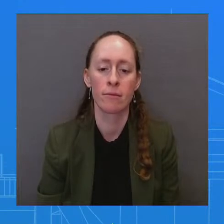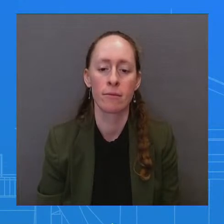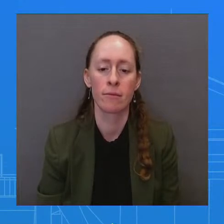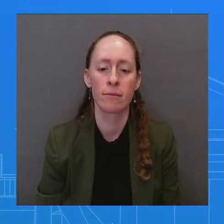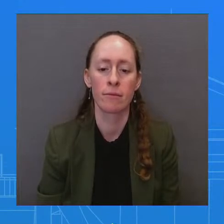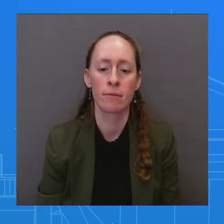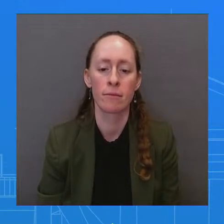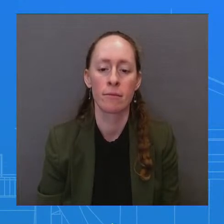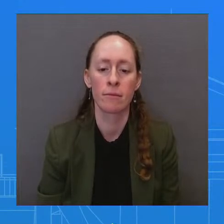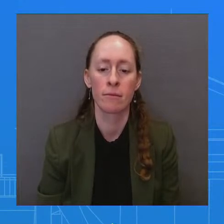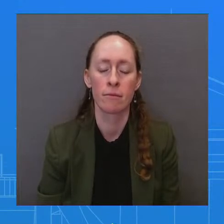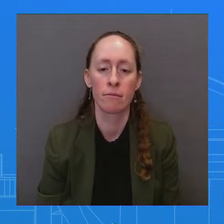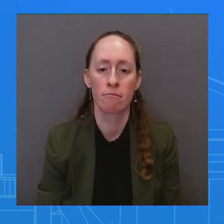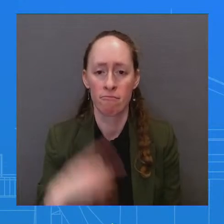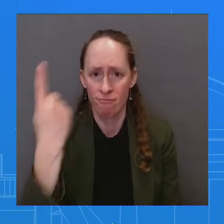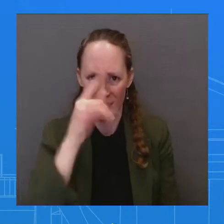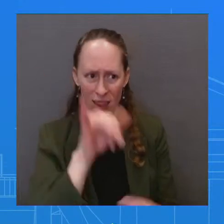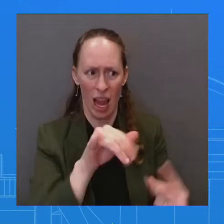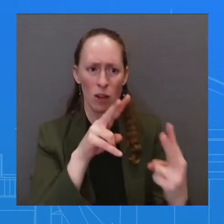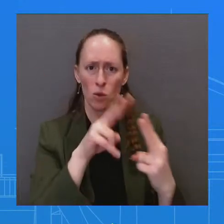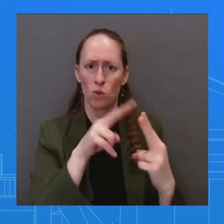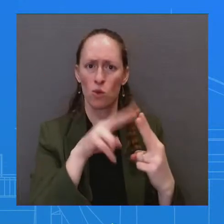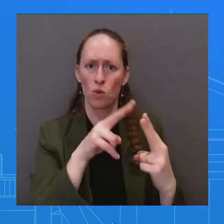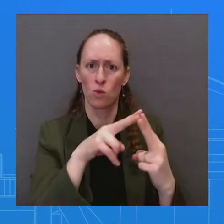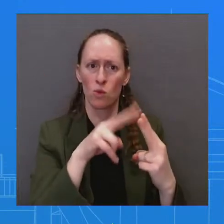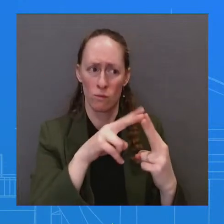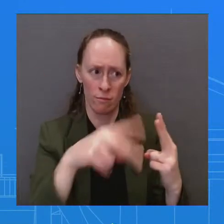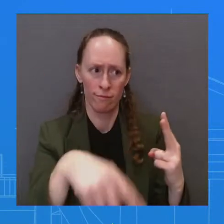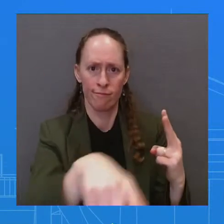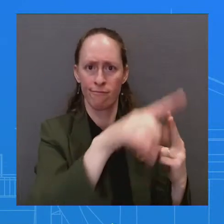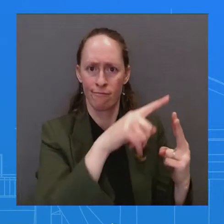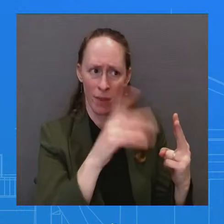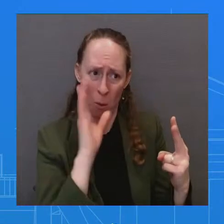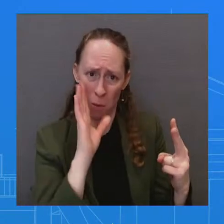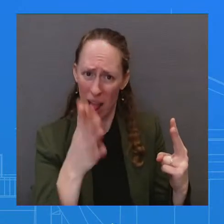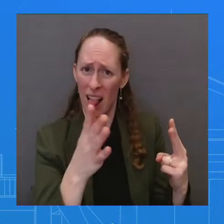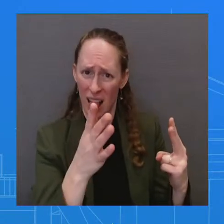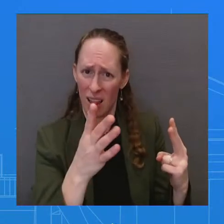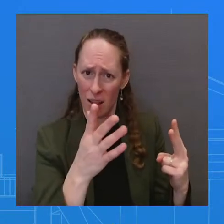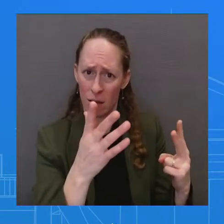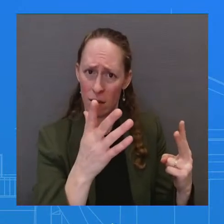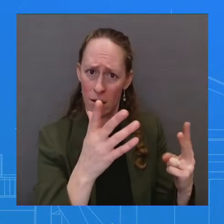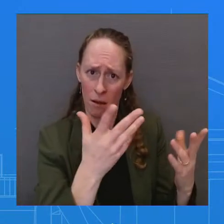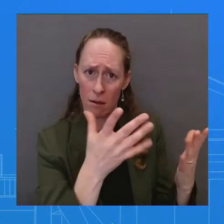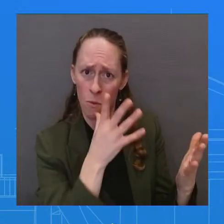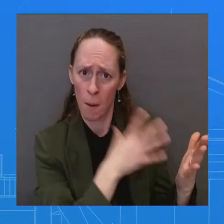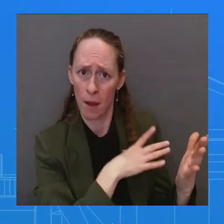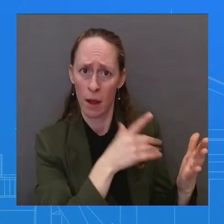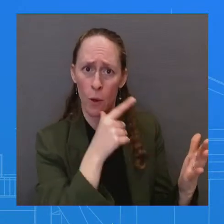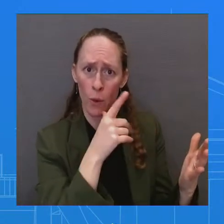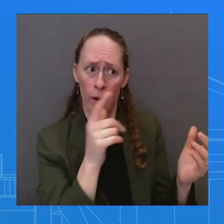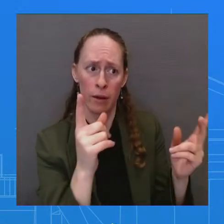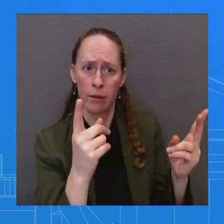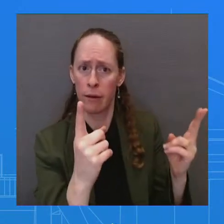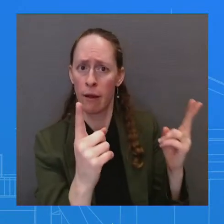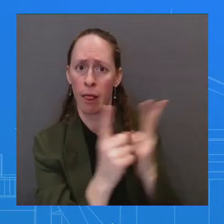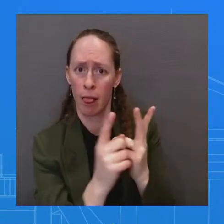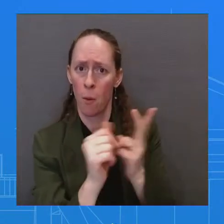and if not today, in the next two days? Mr. Kirby: We hope that they will be released today. But we won't know until we see the list